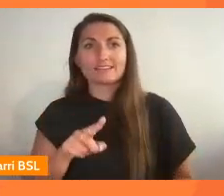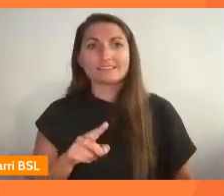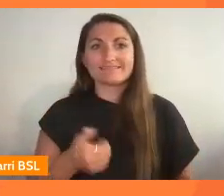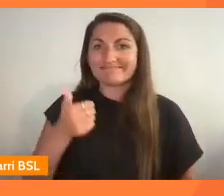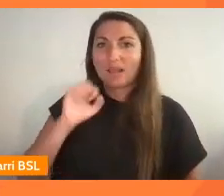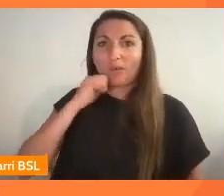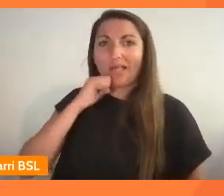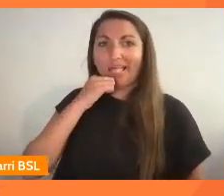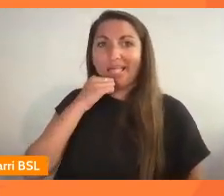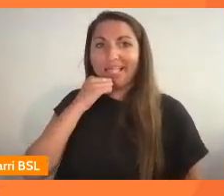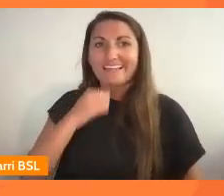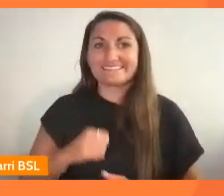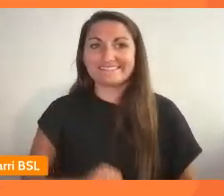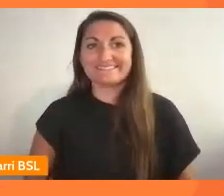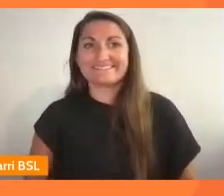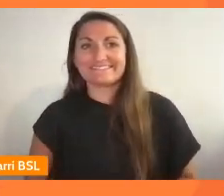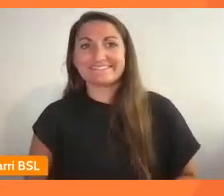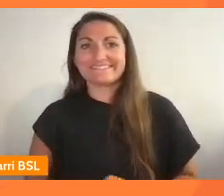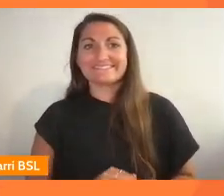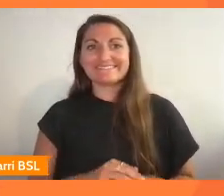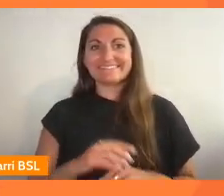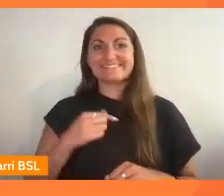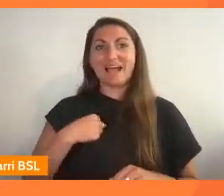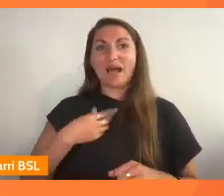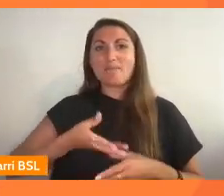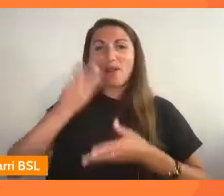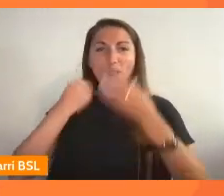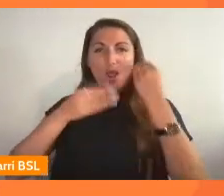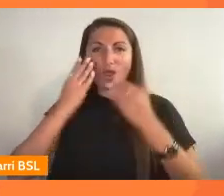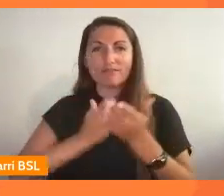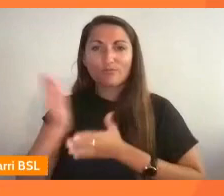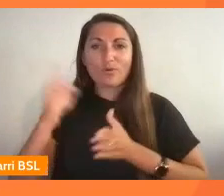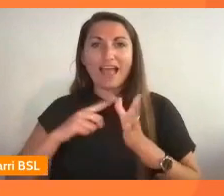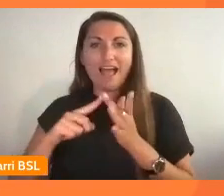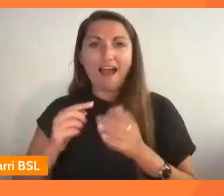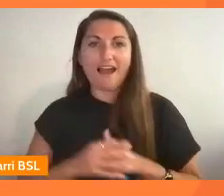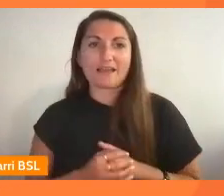I am on a learning curve with AI!